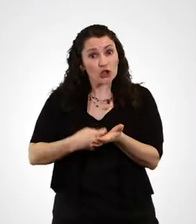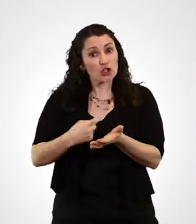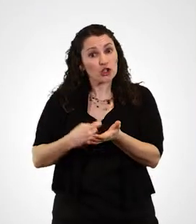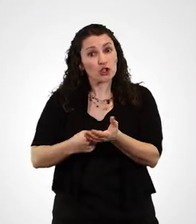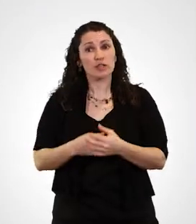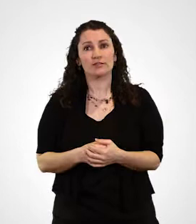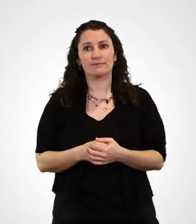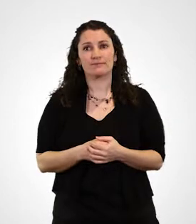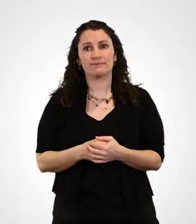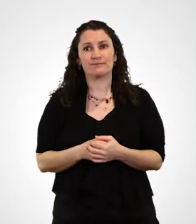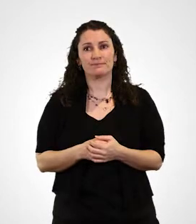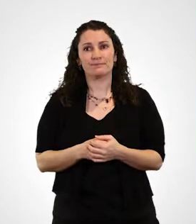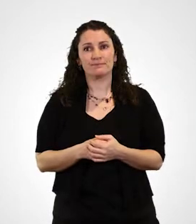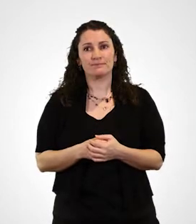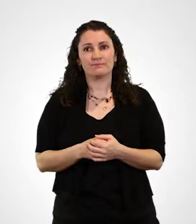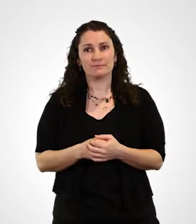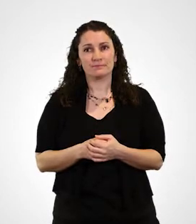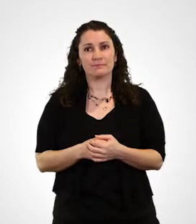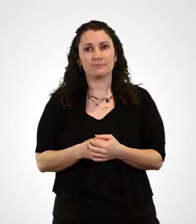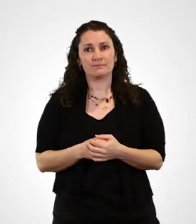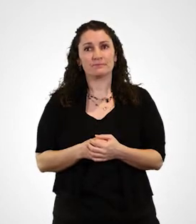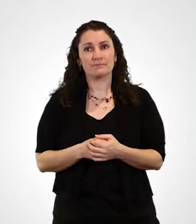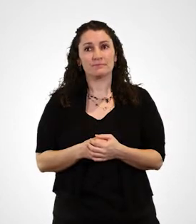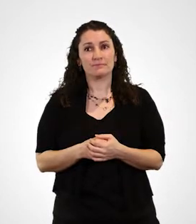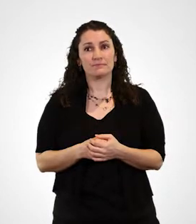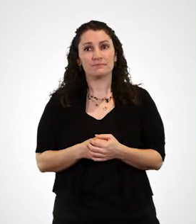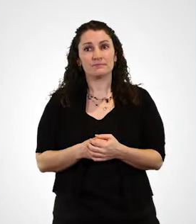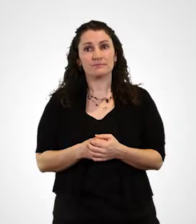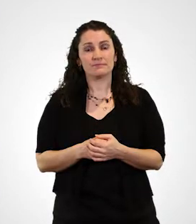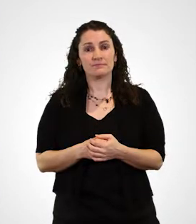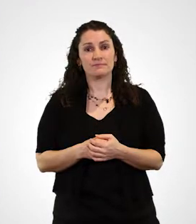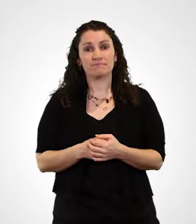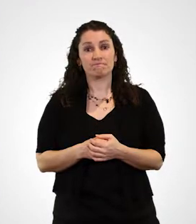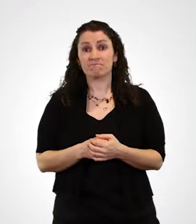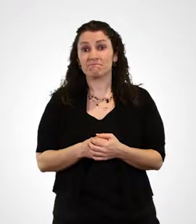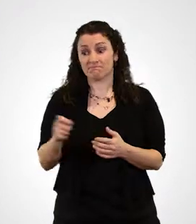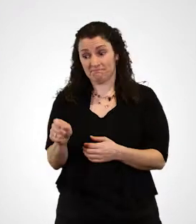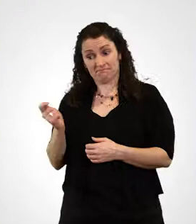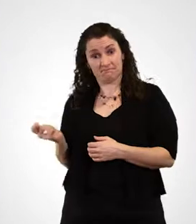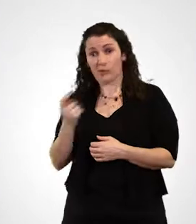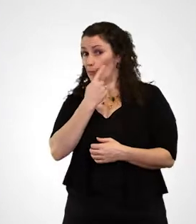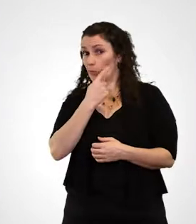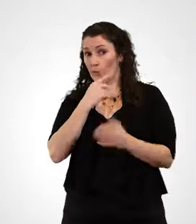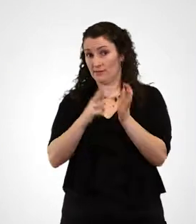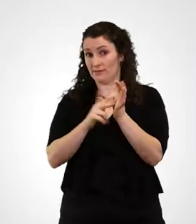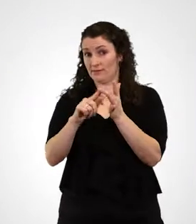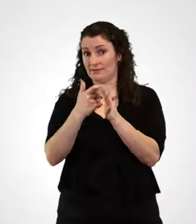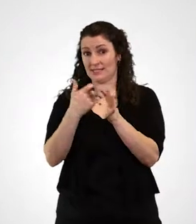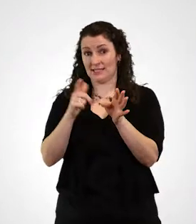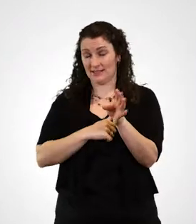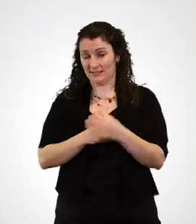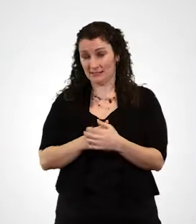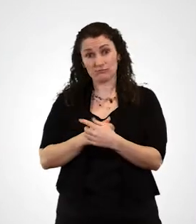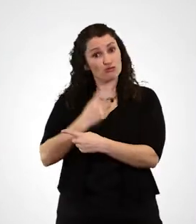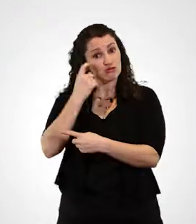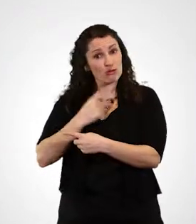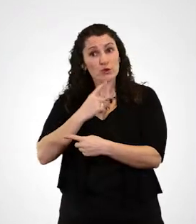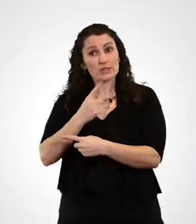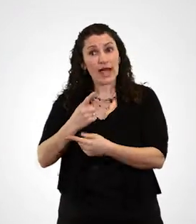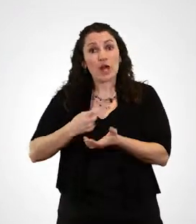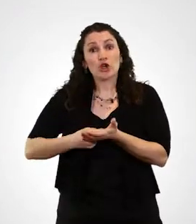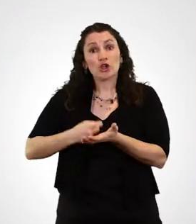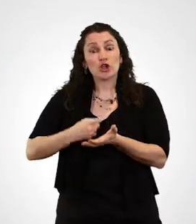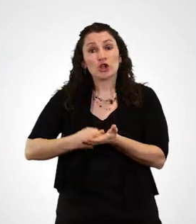My turn. TEACHER: All right, Niki's turn to say rrr.